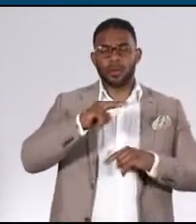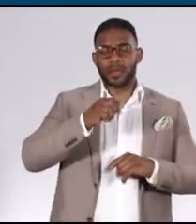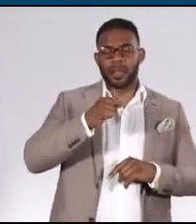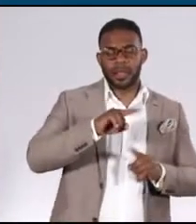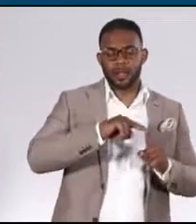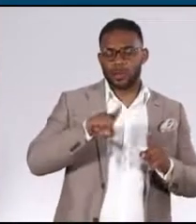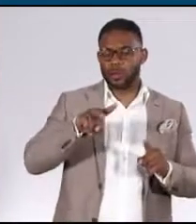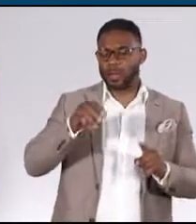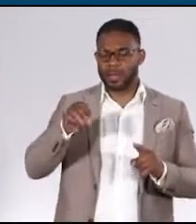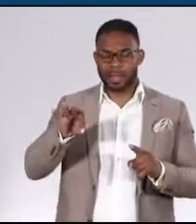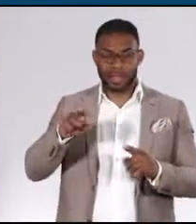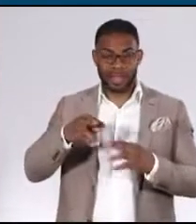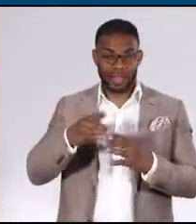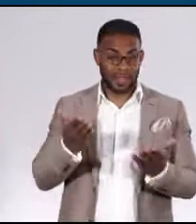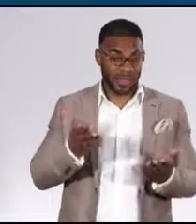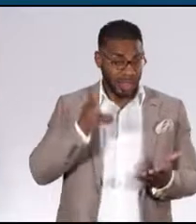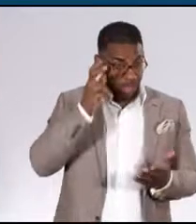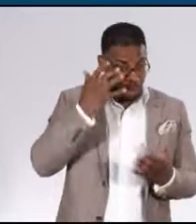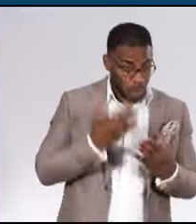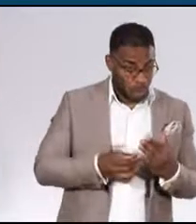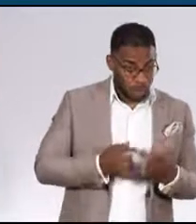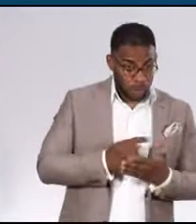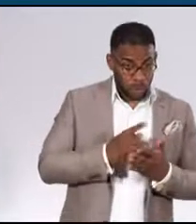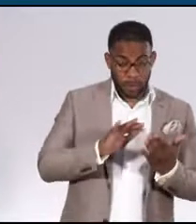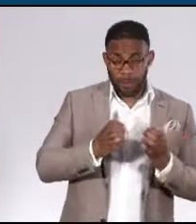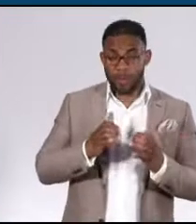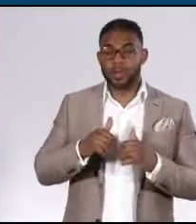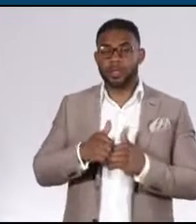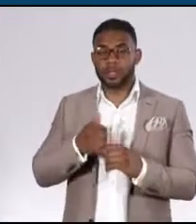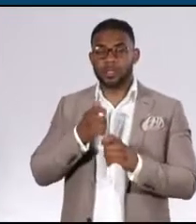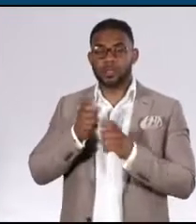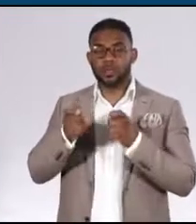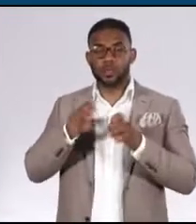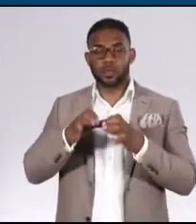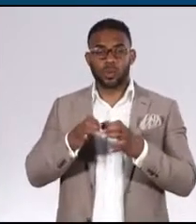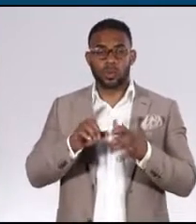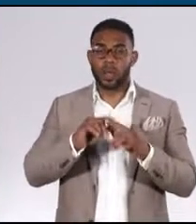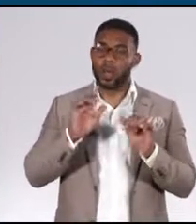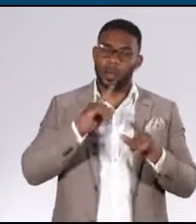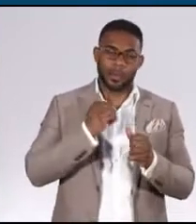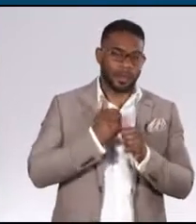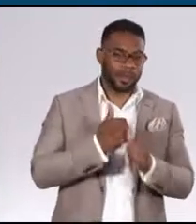Either hearing loss treatment uh versus essentially a control group. and They're all being followed now for 3 years.